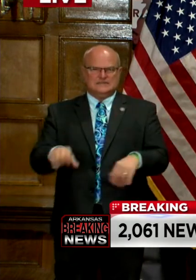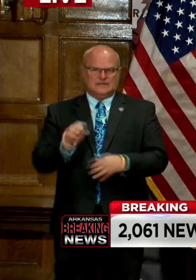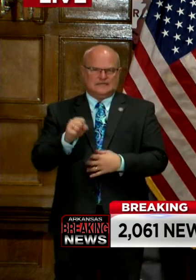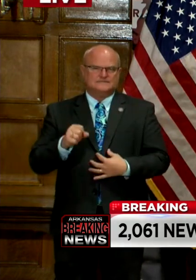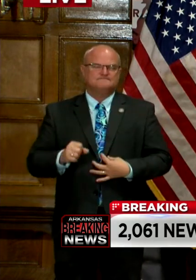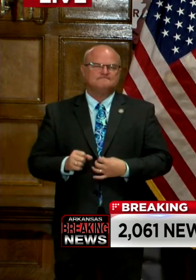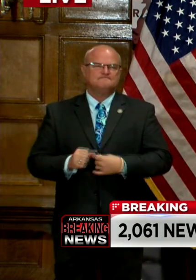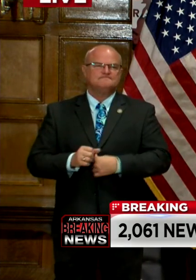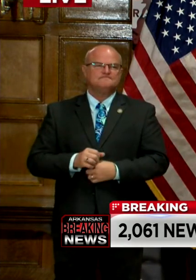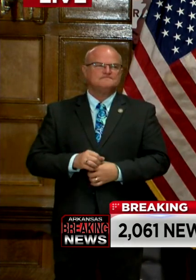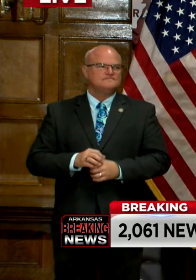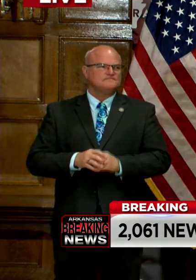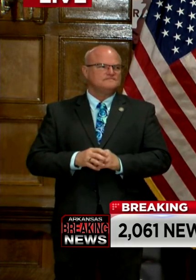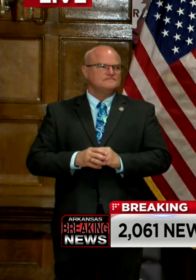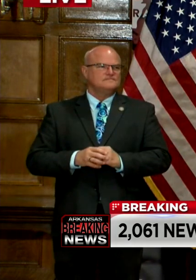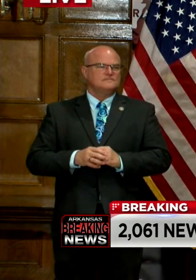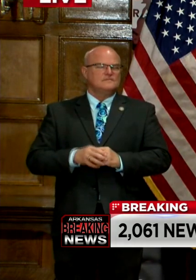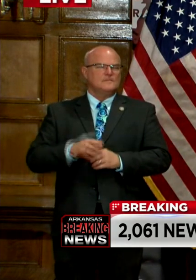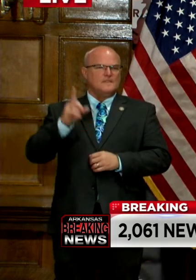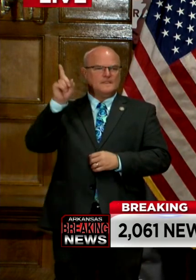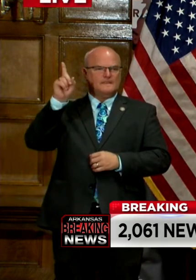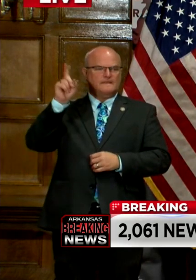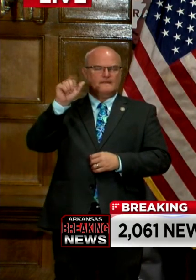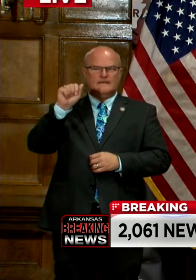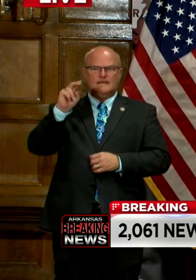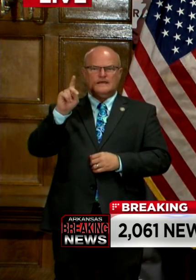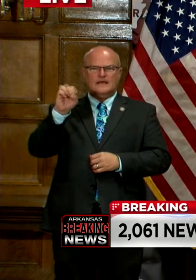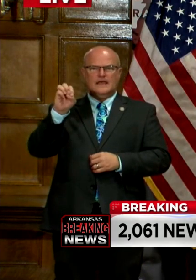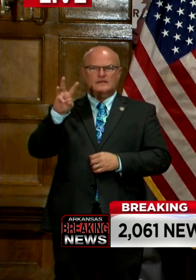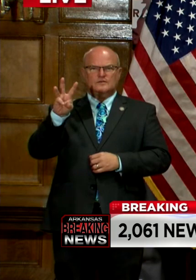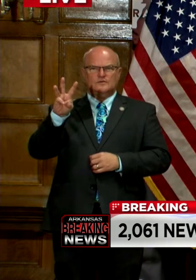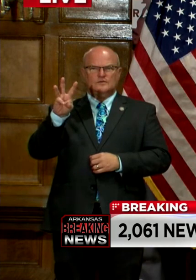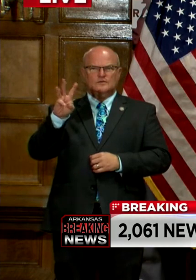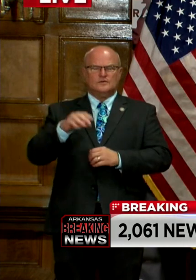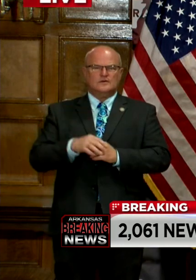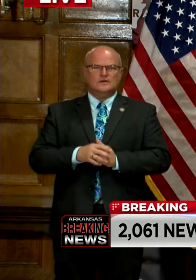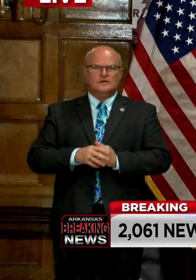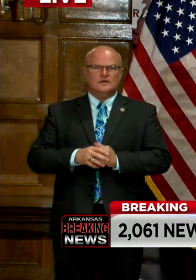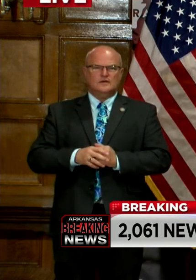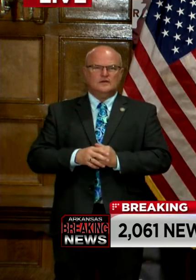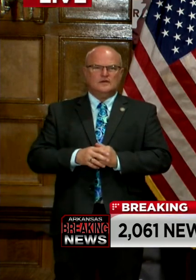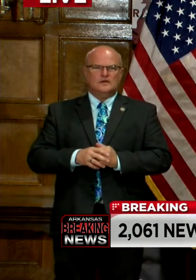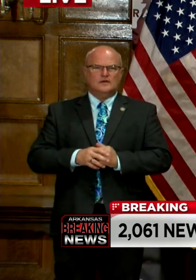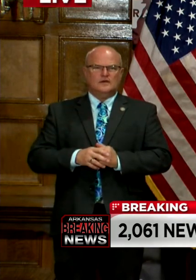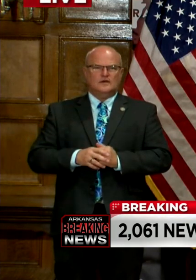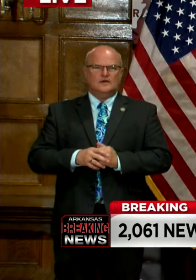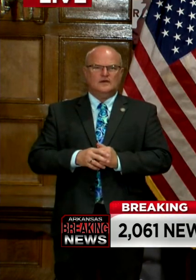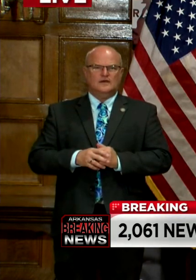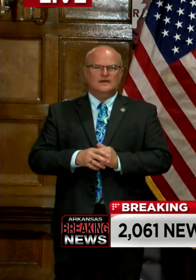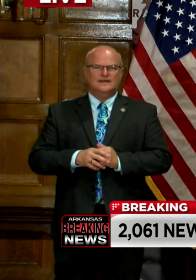AND BEING IN THE REGULAR TRAUMA DAB DASH BOARD. THEY WOULD JUST BE -- SEPARATELY TREATED UNDER